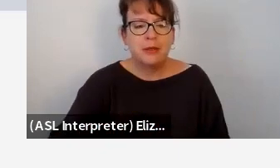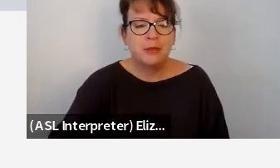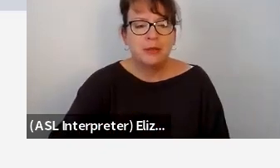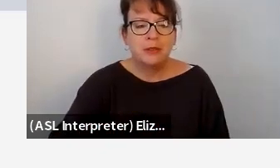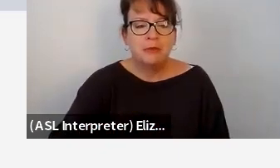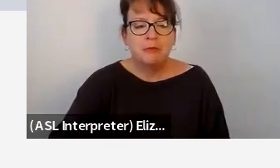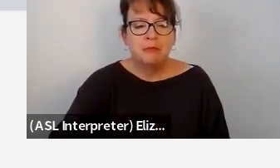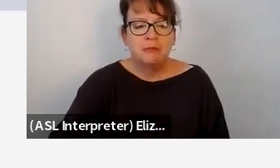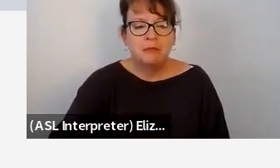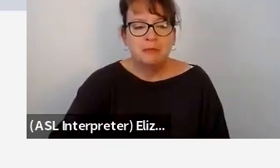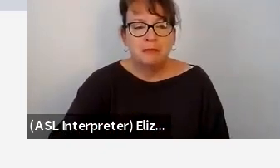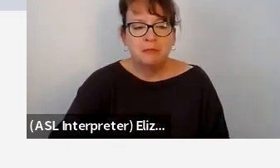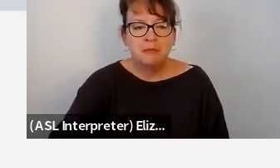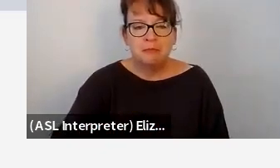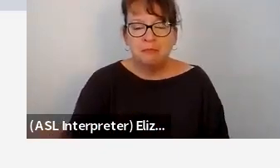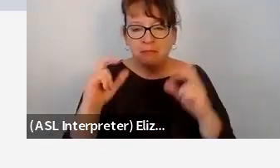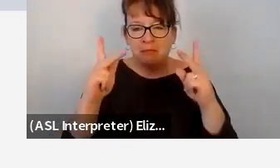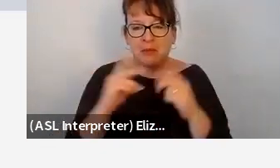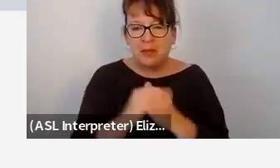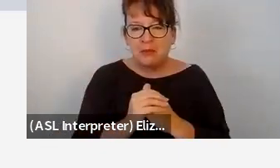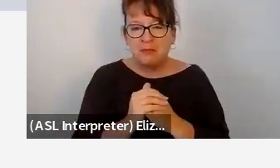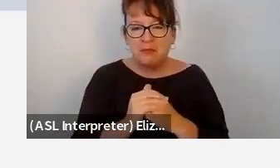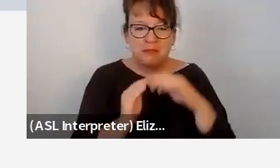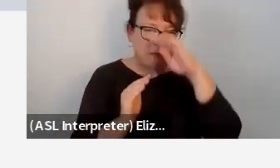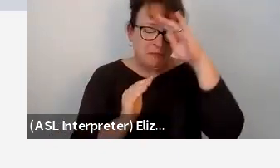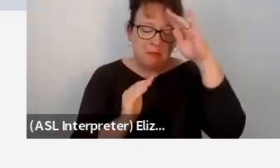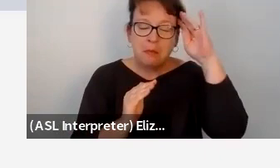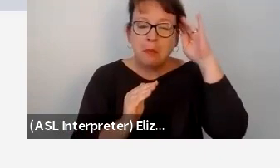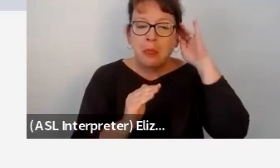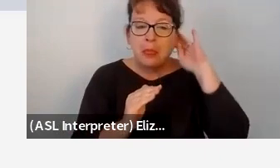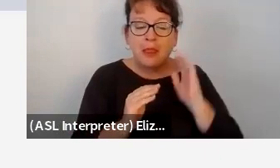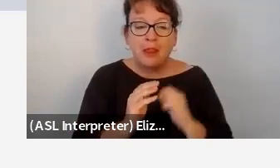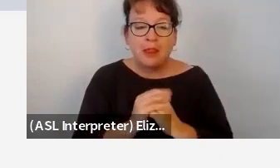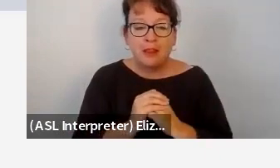analysis of shore power report. Or it could be some applicants that we're looking at.